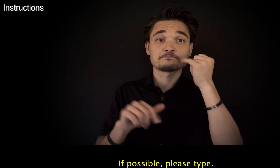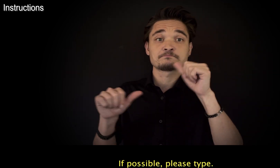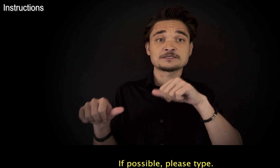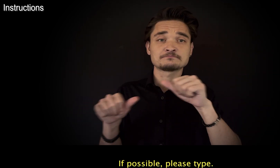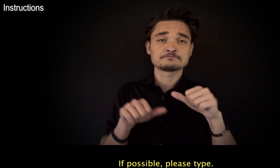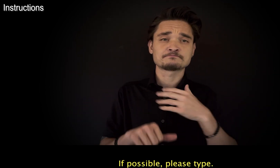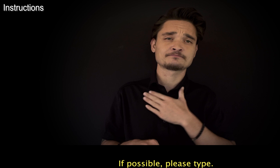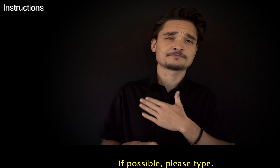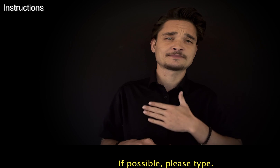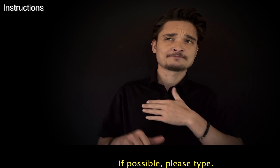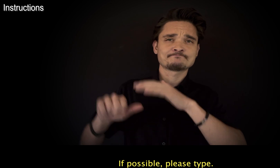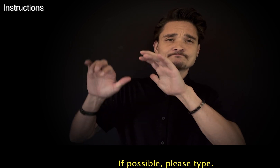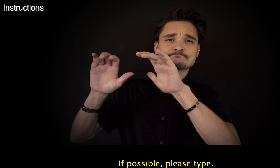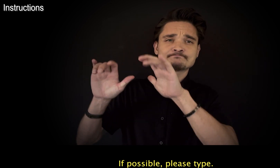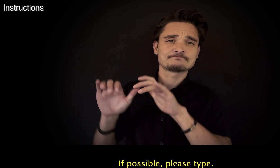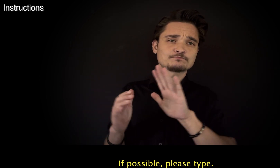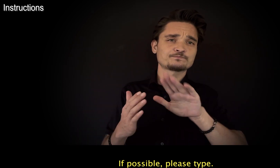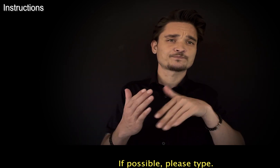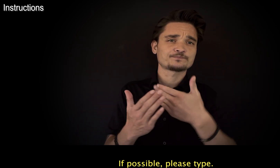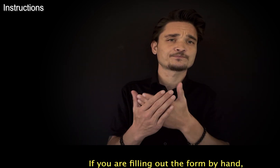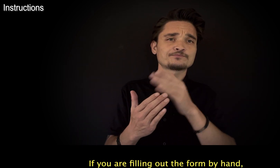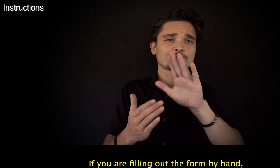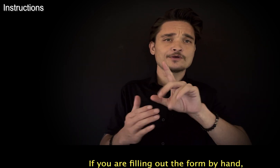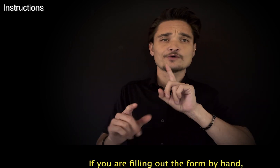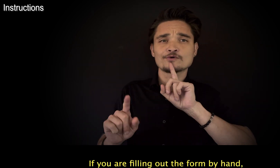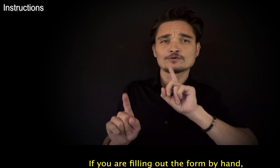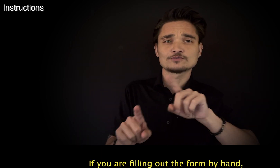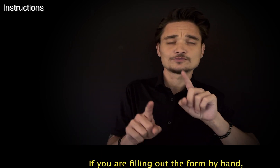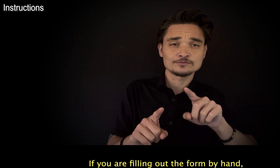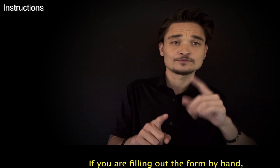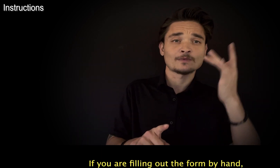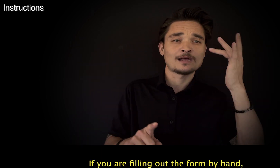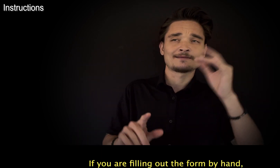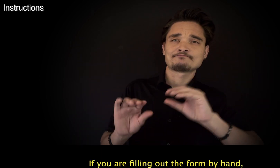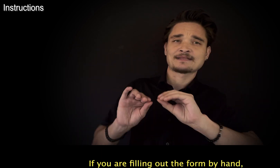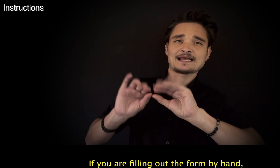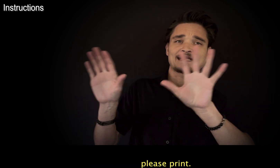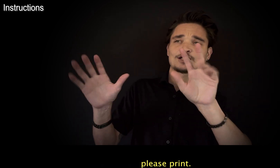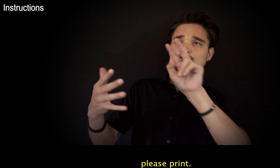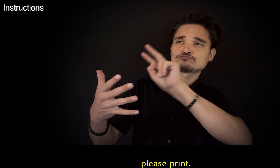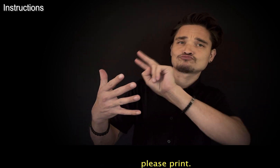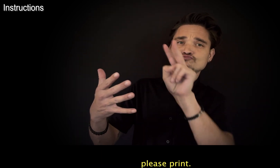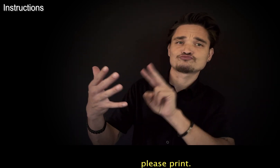If possible, please type. If you are filling out the form by hand, please print.